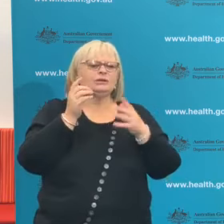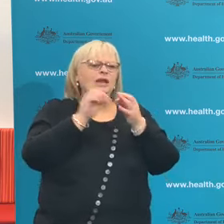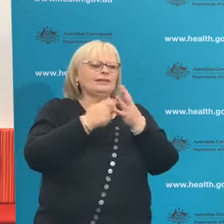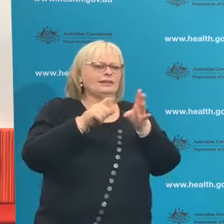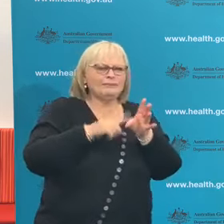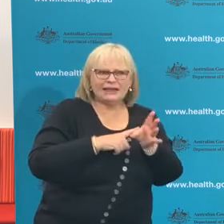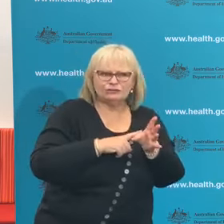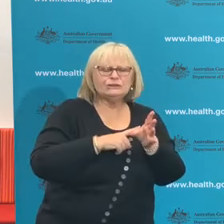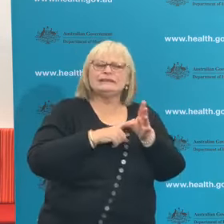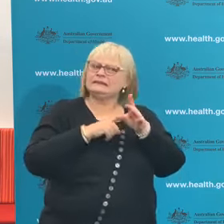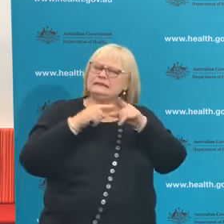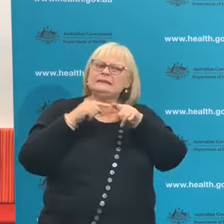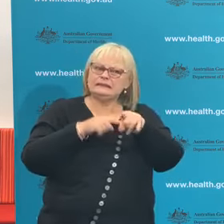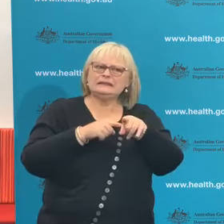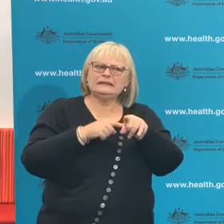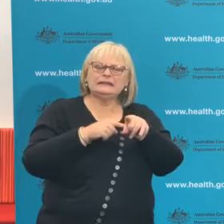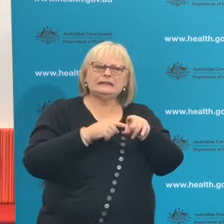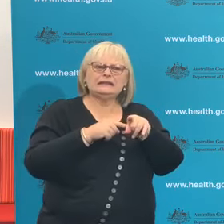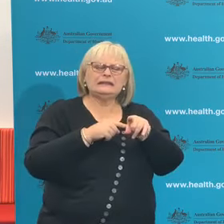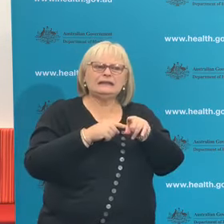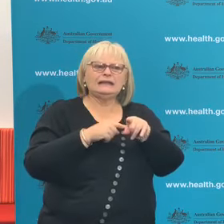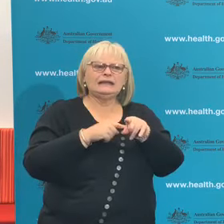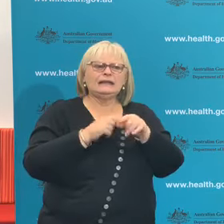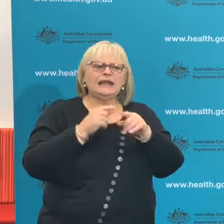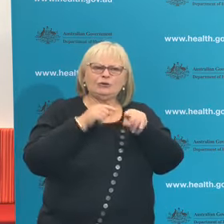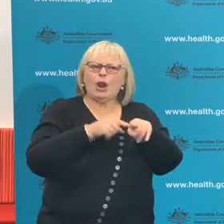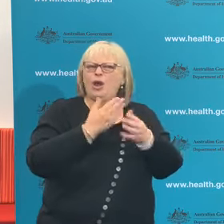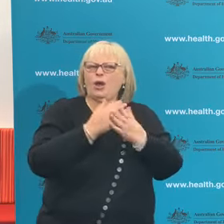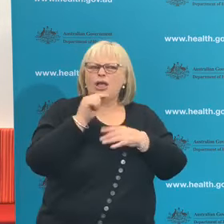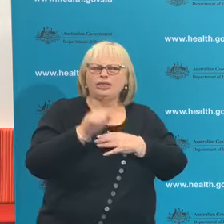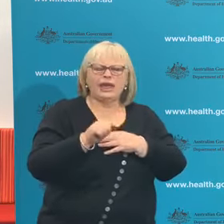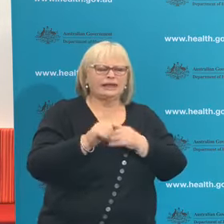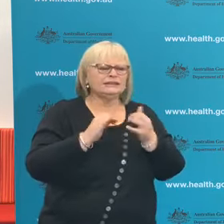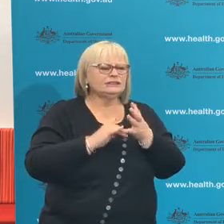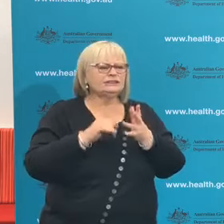the phone and the power of the phone. So what we see is that you have all things